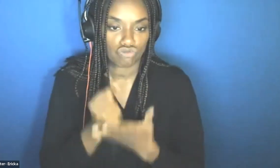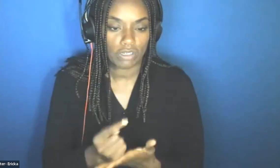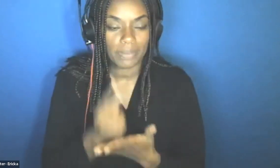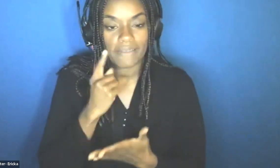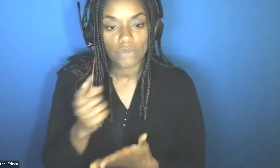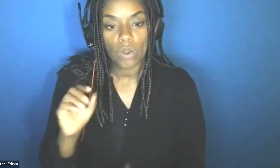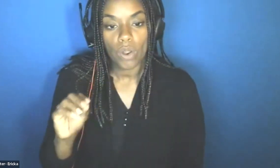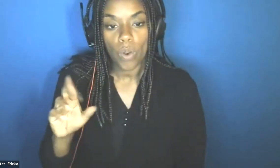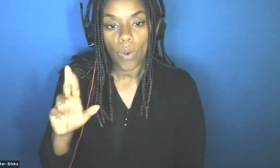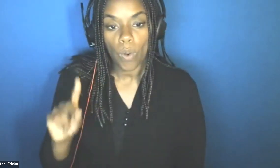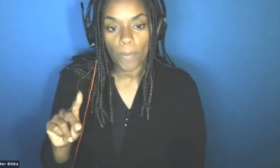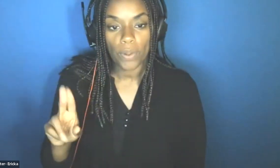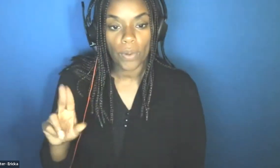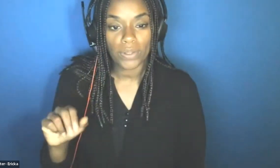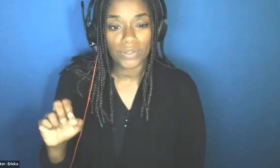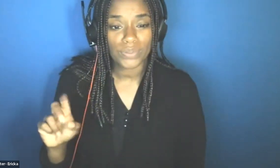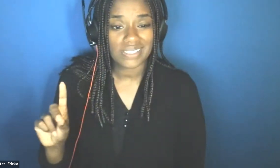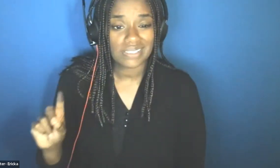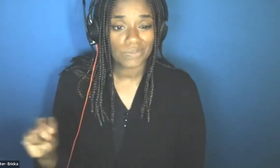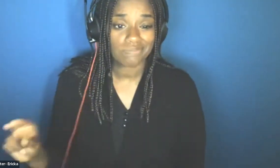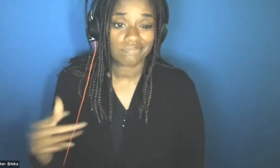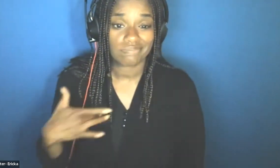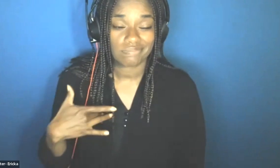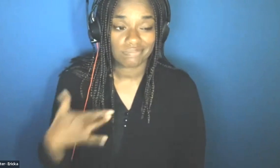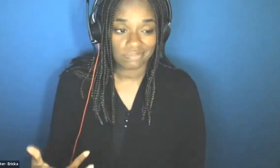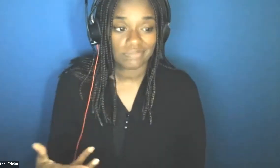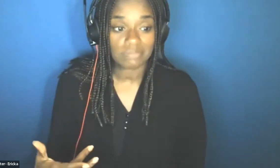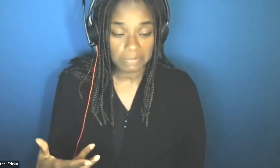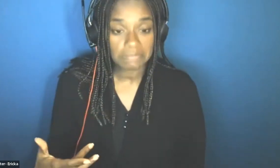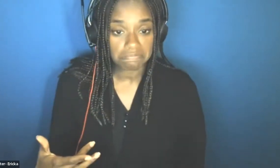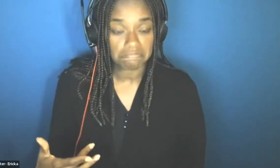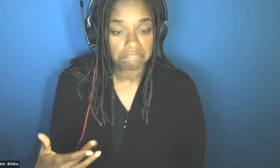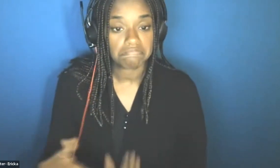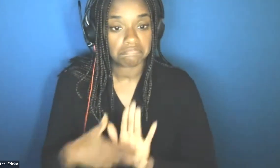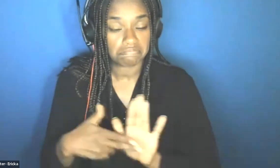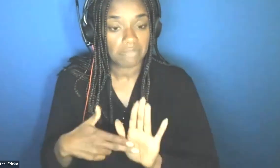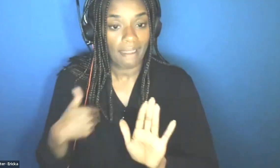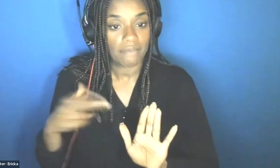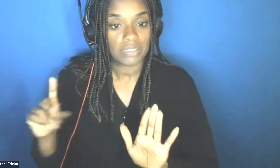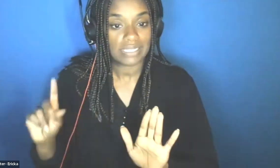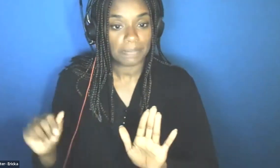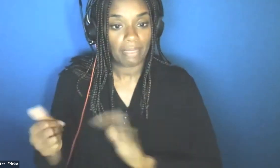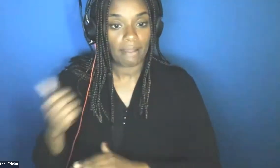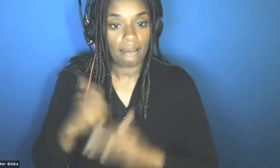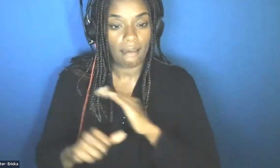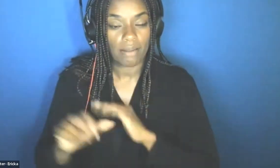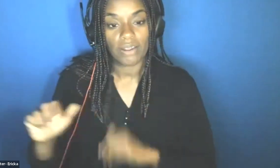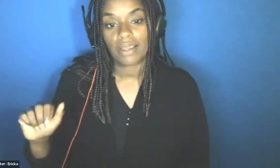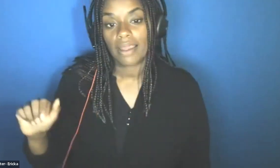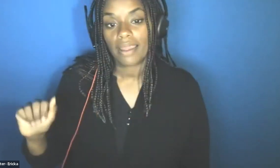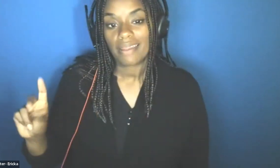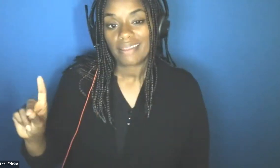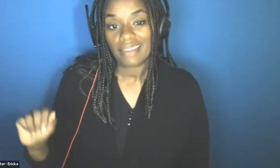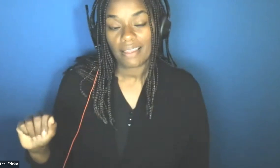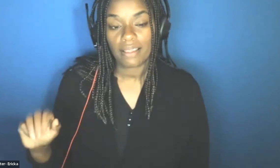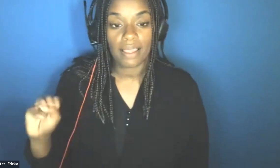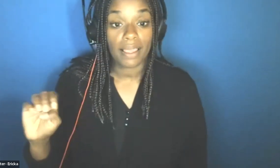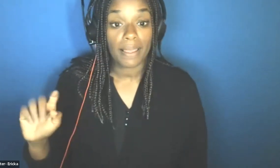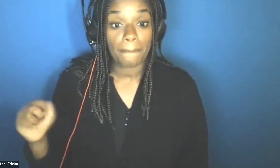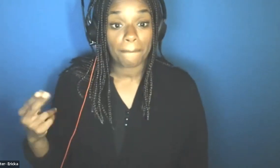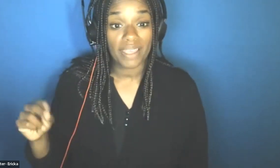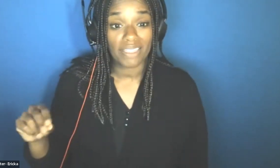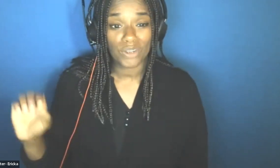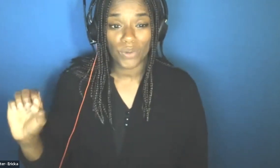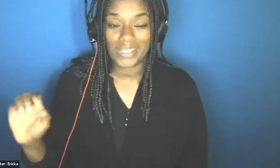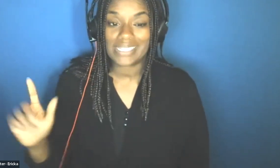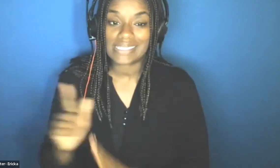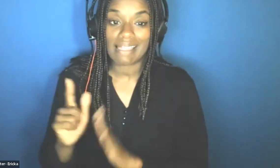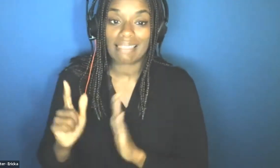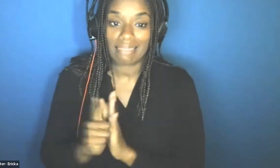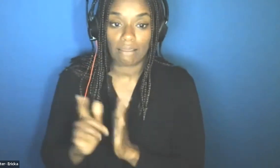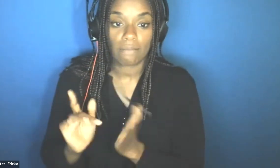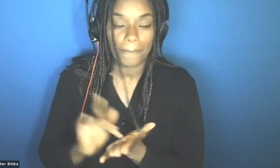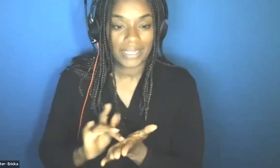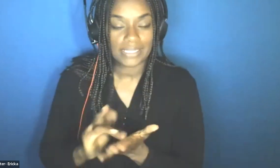In this case, does Julie have protection under the ADA?